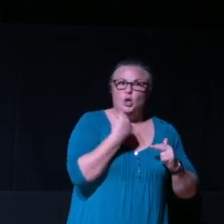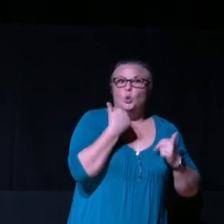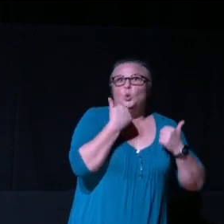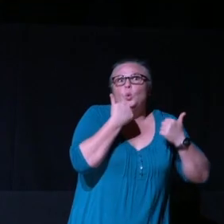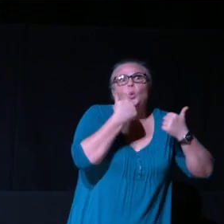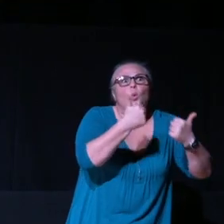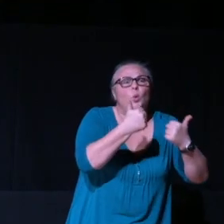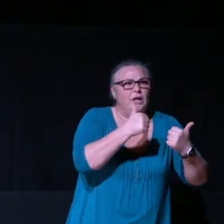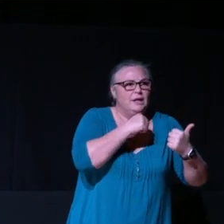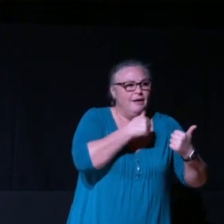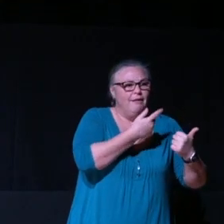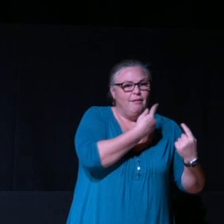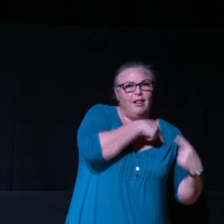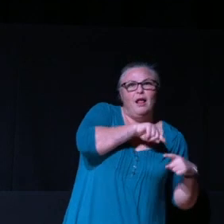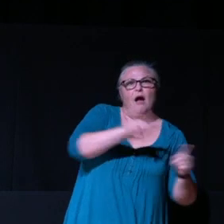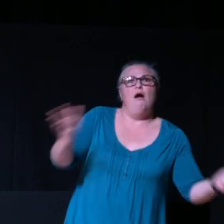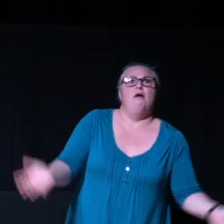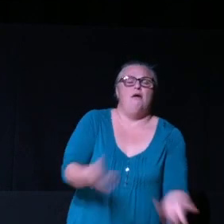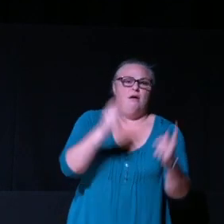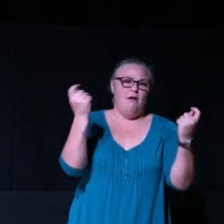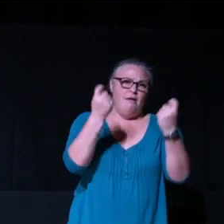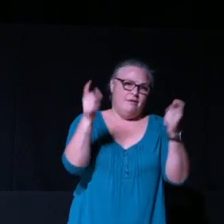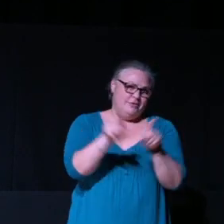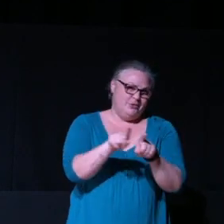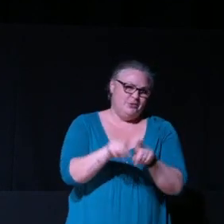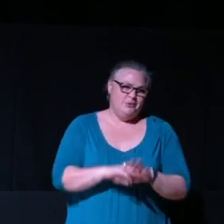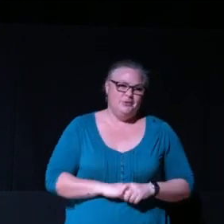Yeah, I wonder as an advocate, Shane, can